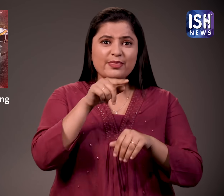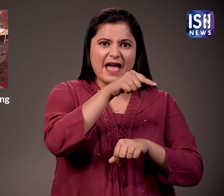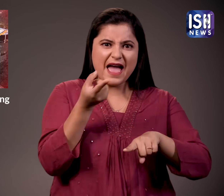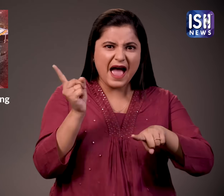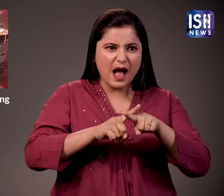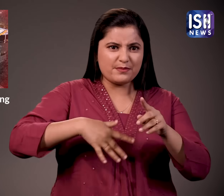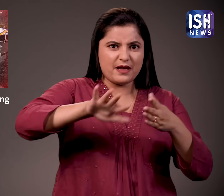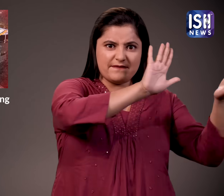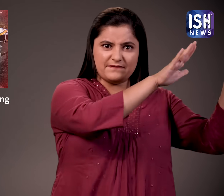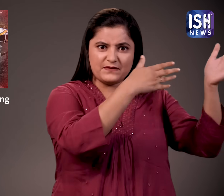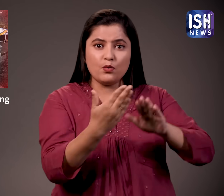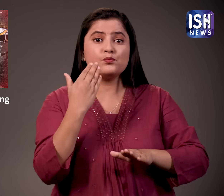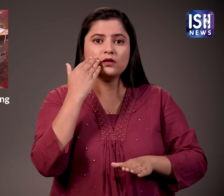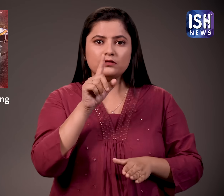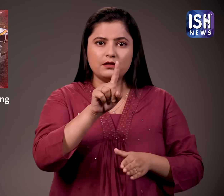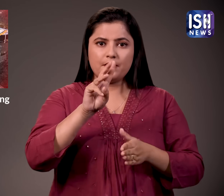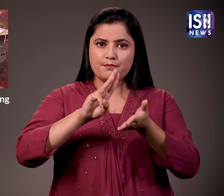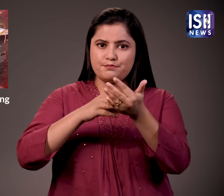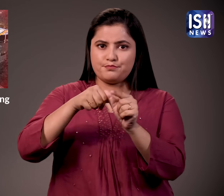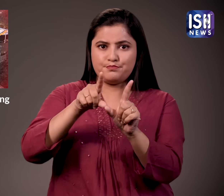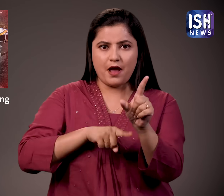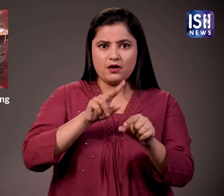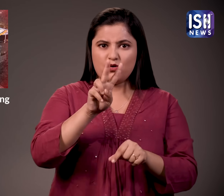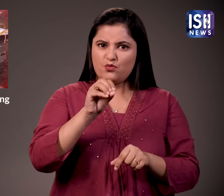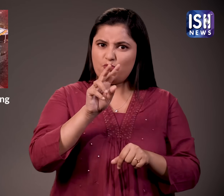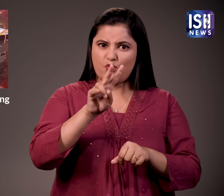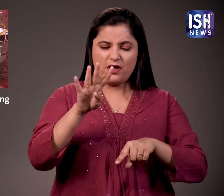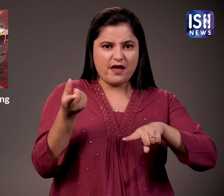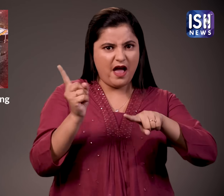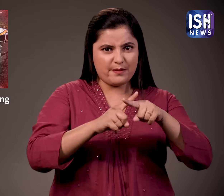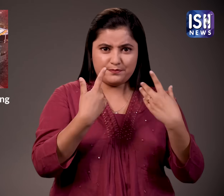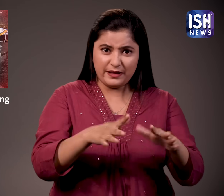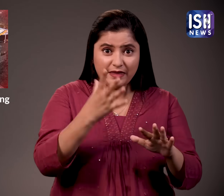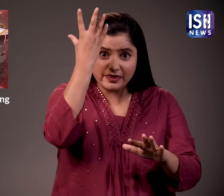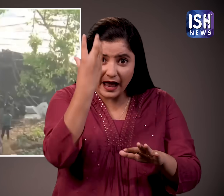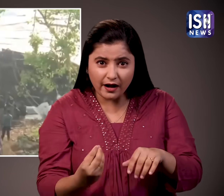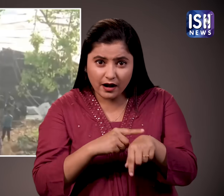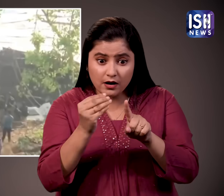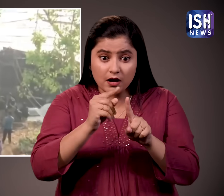The hoarding fell on 13th May 2024 evening.